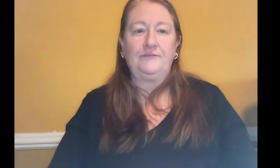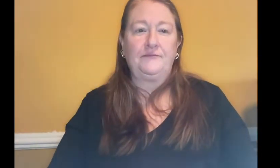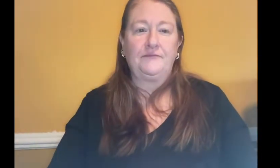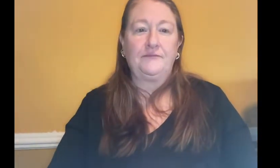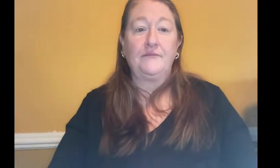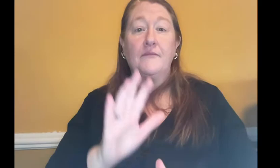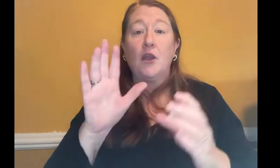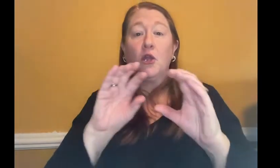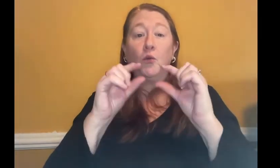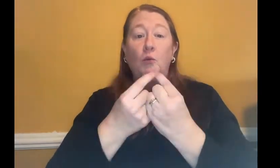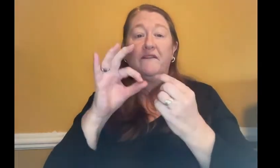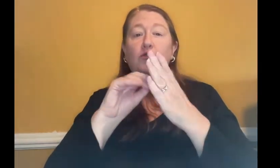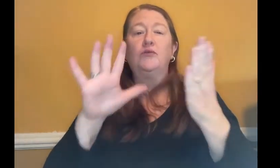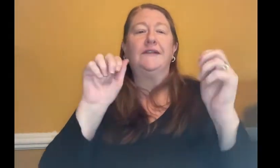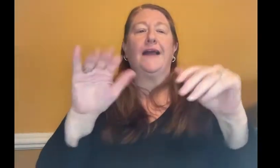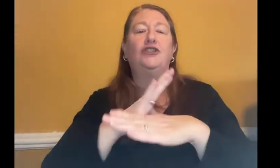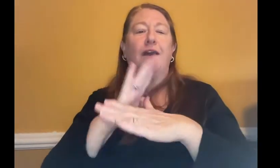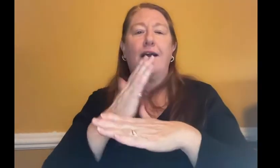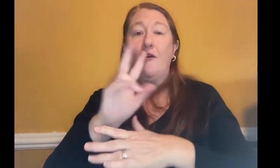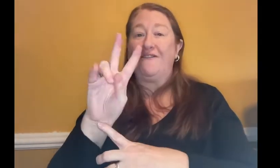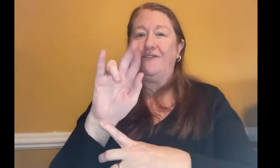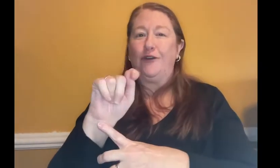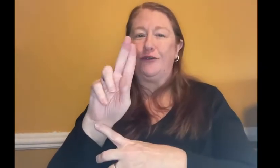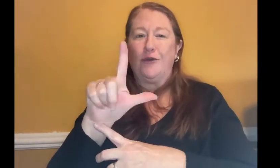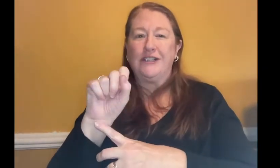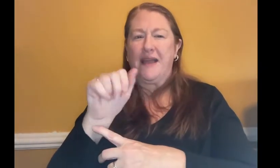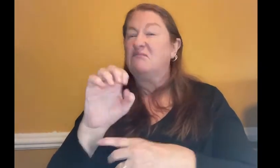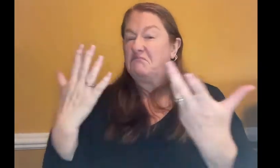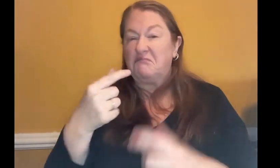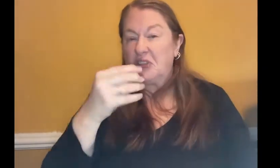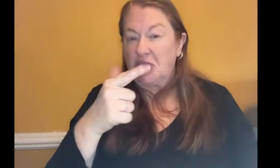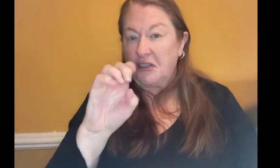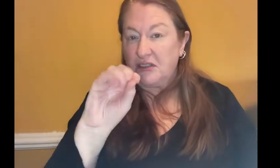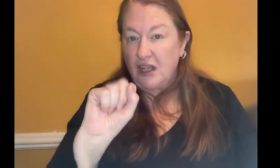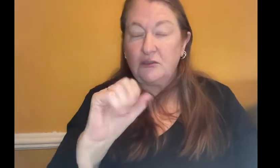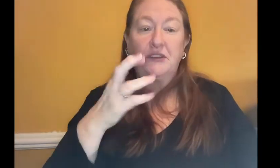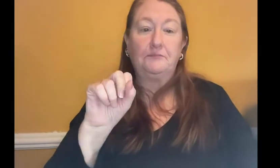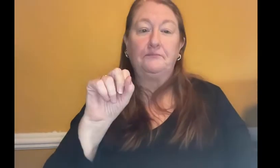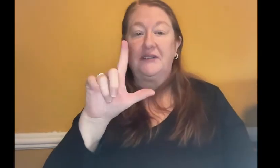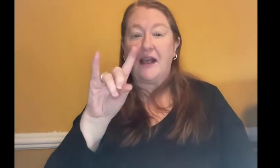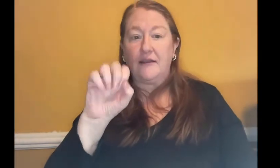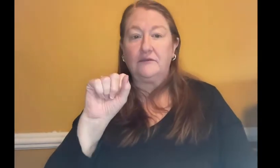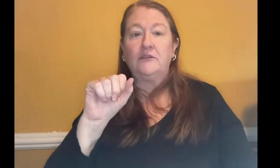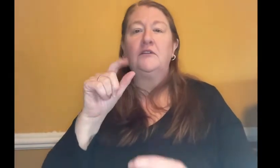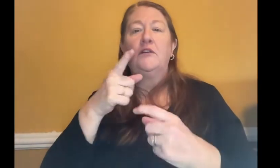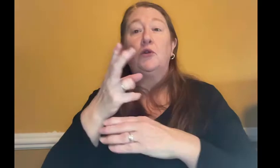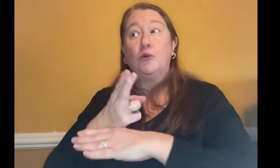Group students in a shared virtual space (e.g., Google Docs or Slides) and